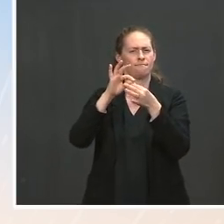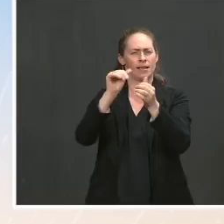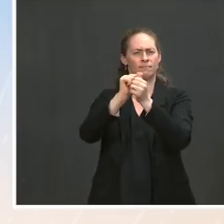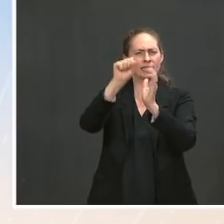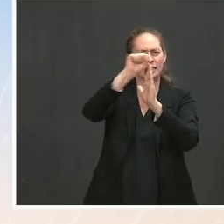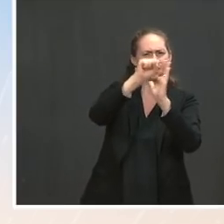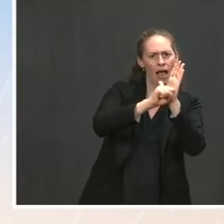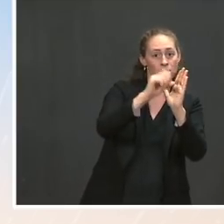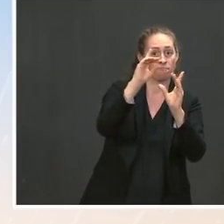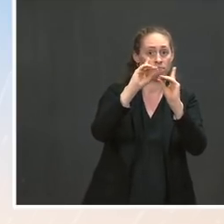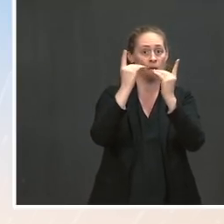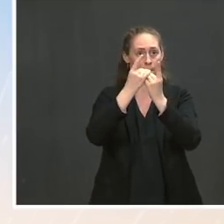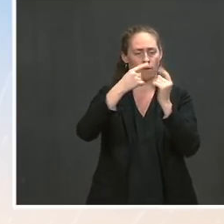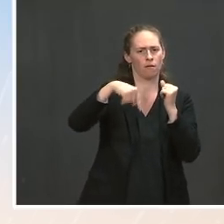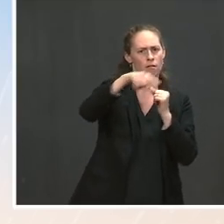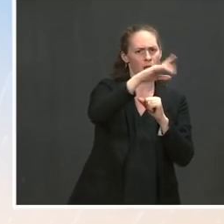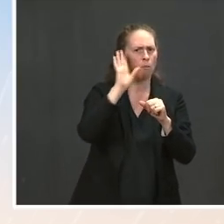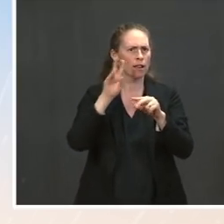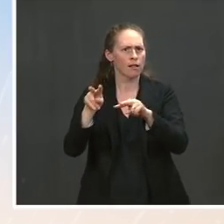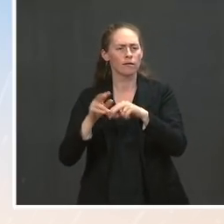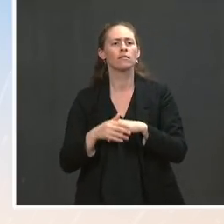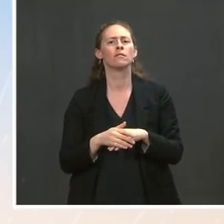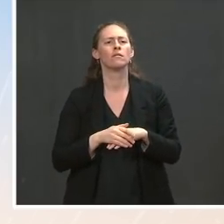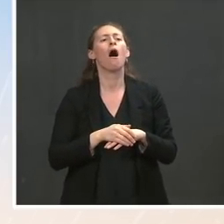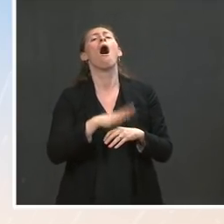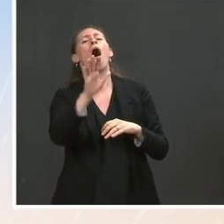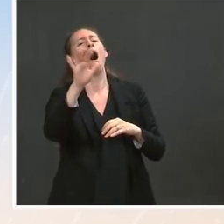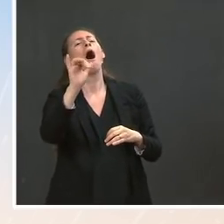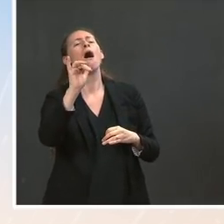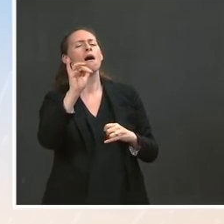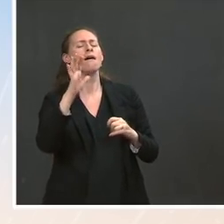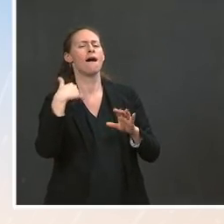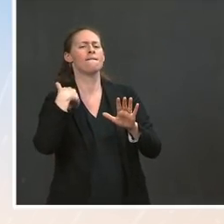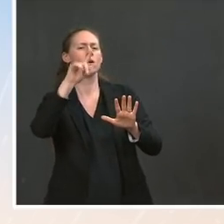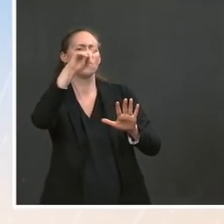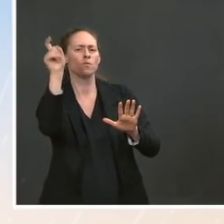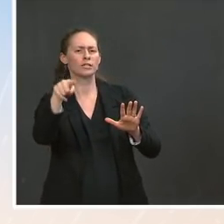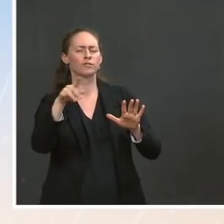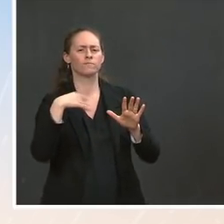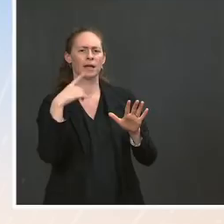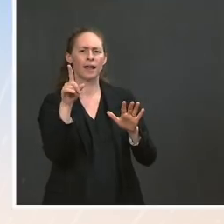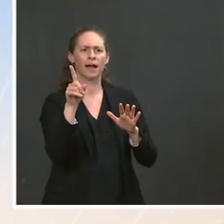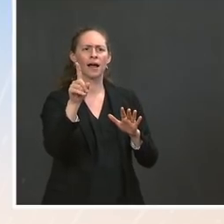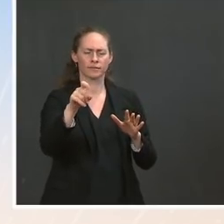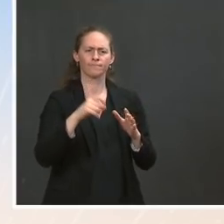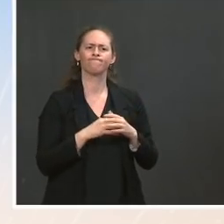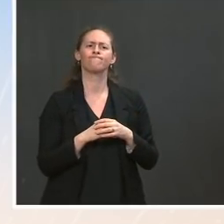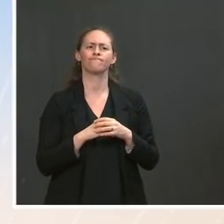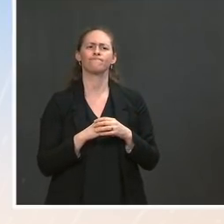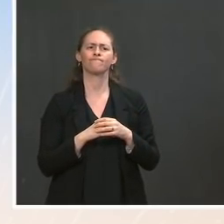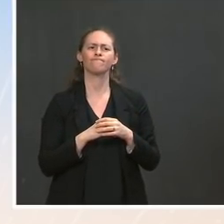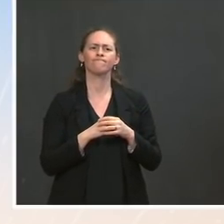Ms. Psaki: Go ahead, Katilyn. The Press: Two questions. On the WHO investigation that's coming out, Jake Sullivan, the National Security Advisor,